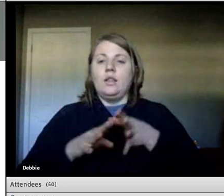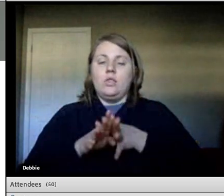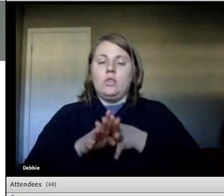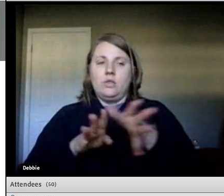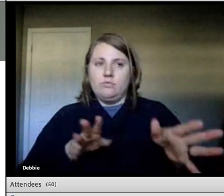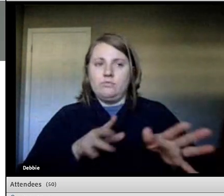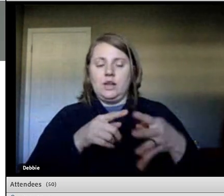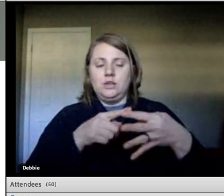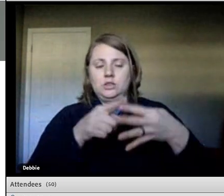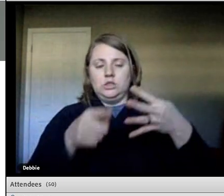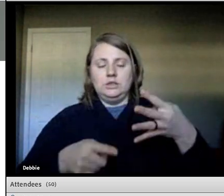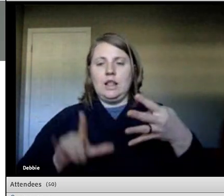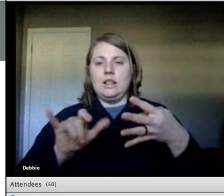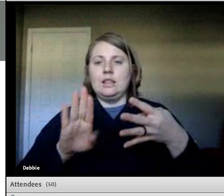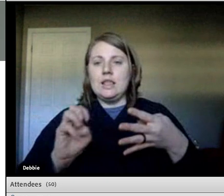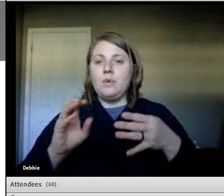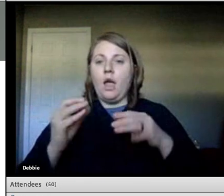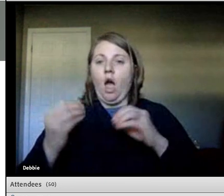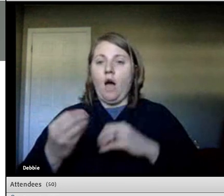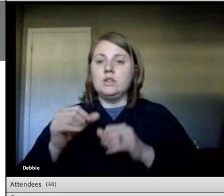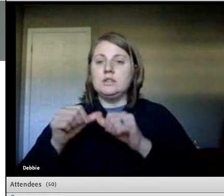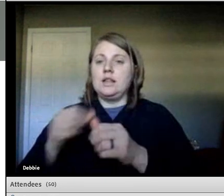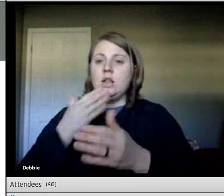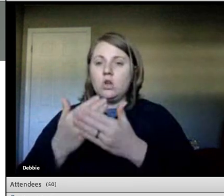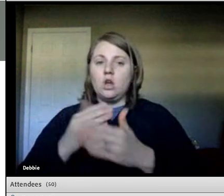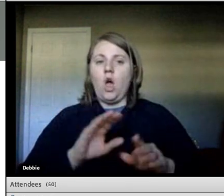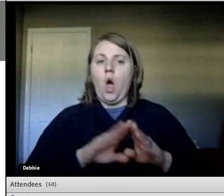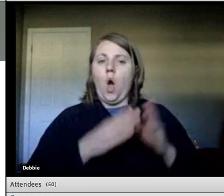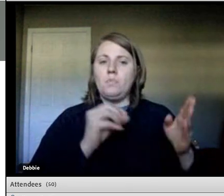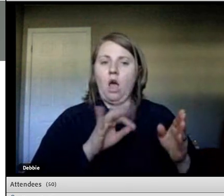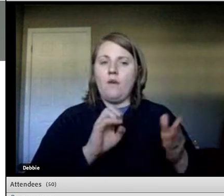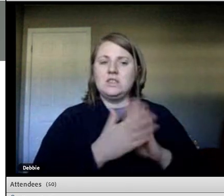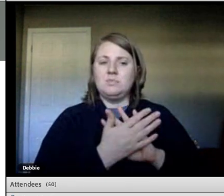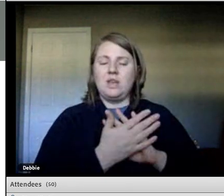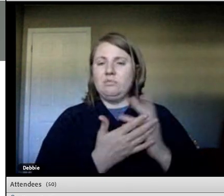so make sure if your looking at that alternative, you use LibreOffice Suite.